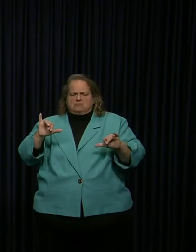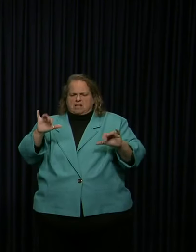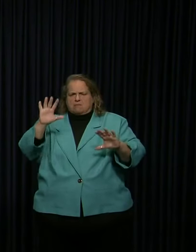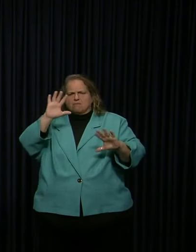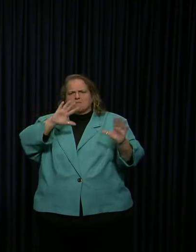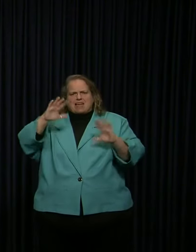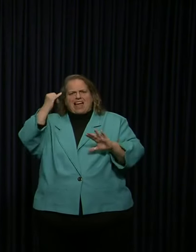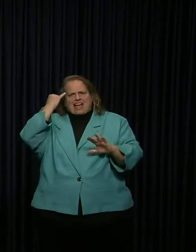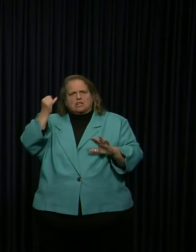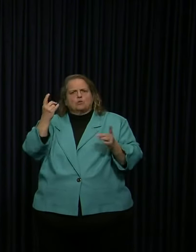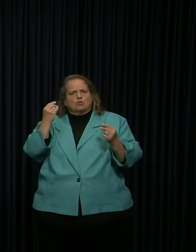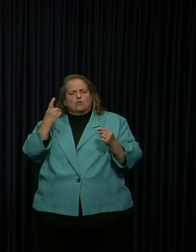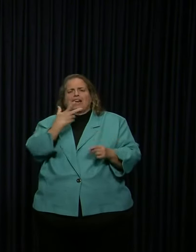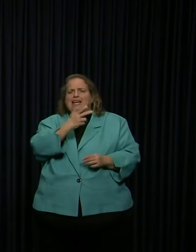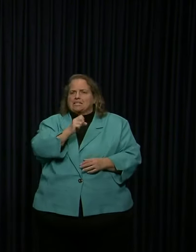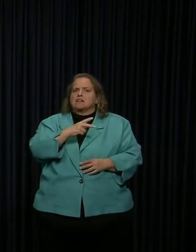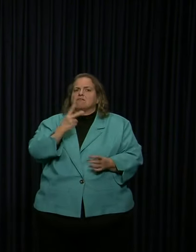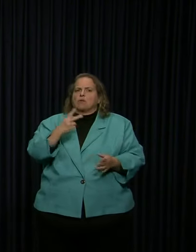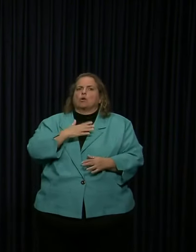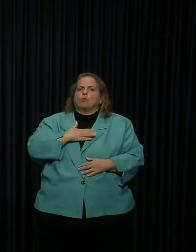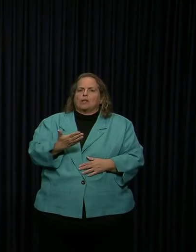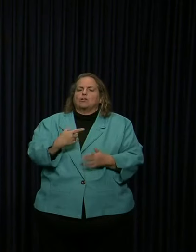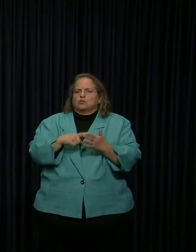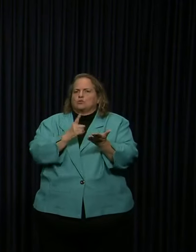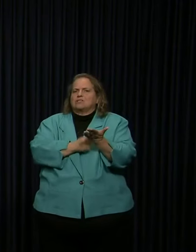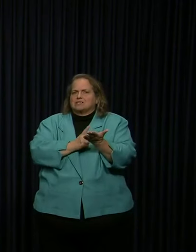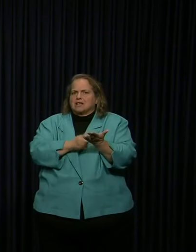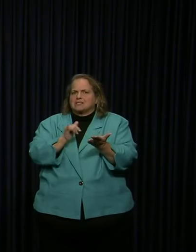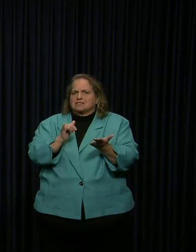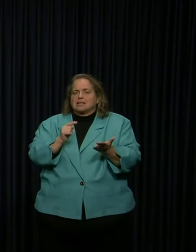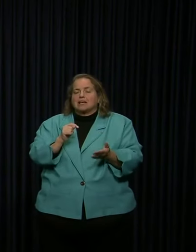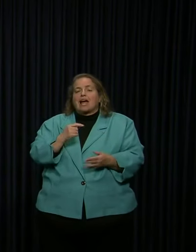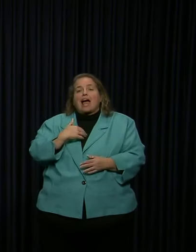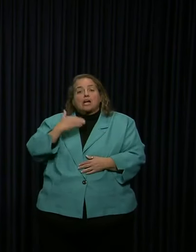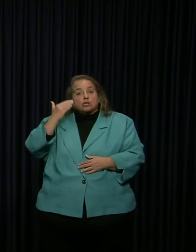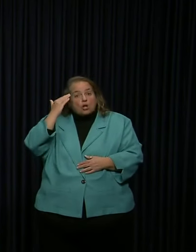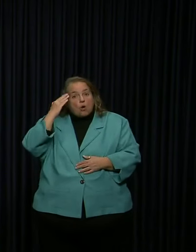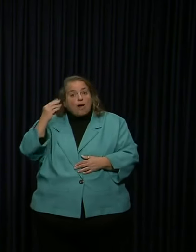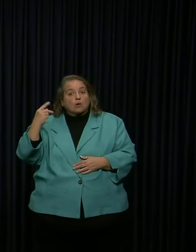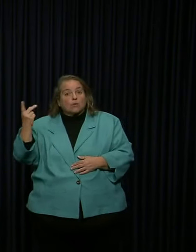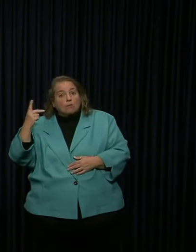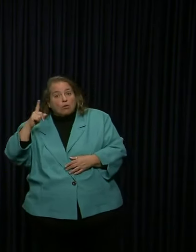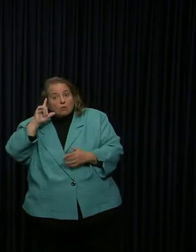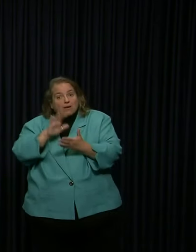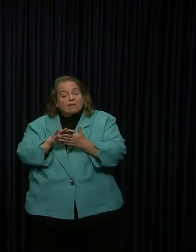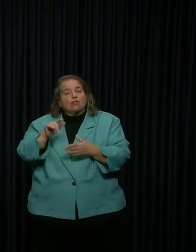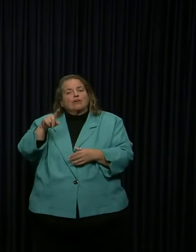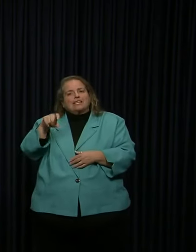ALL RIGHT. MIKE, ANYTHING ELSE?